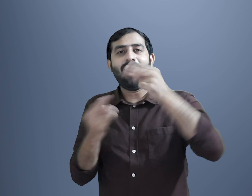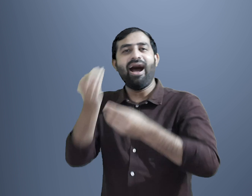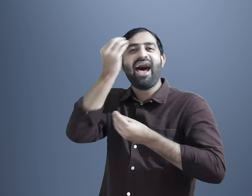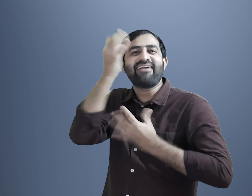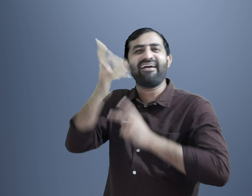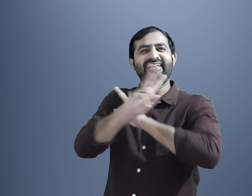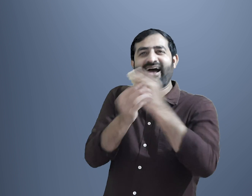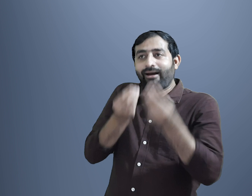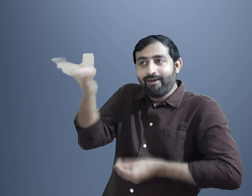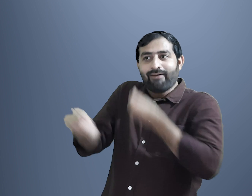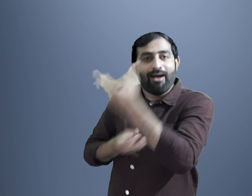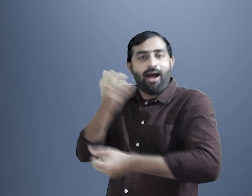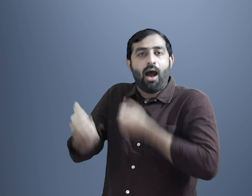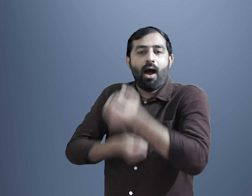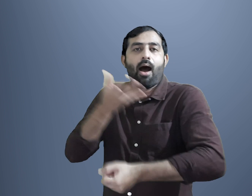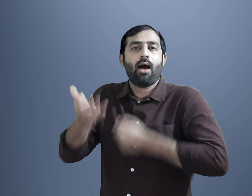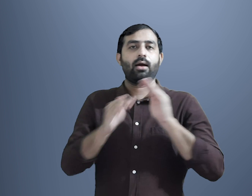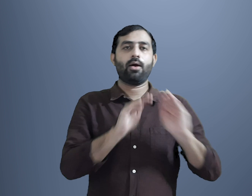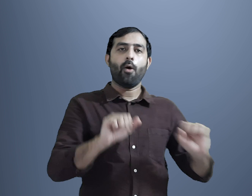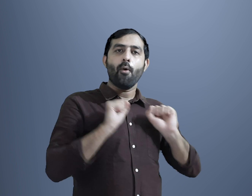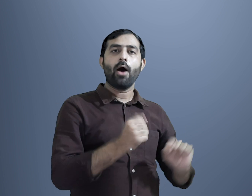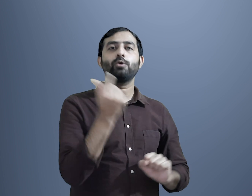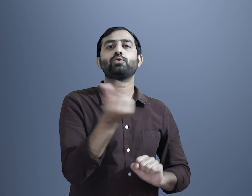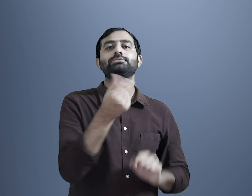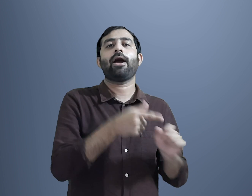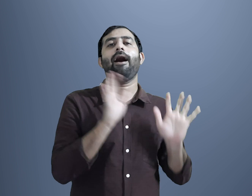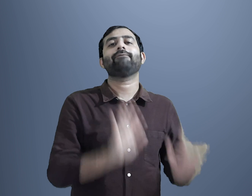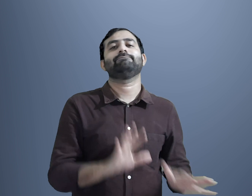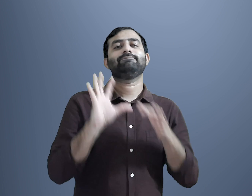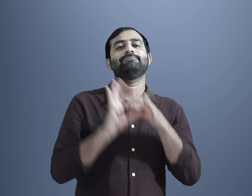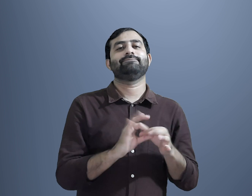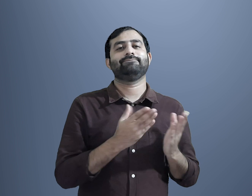It indicates the "I have something to tell you" language.